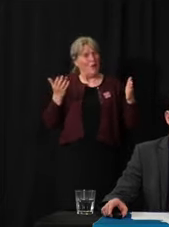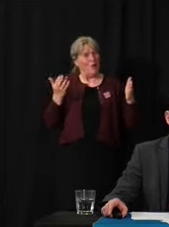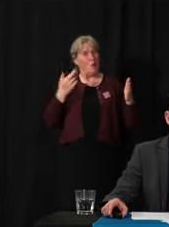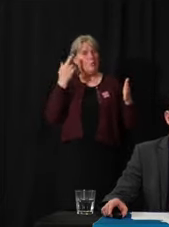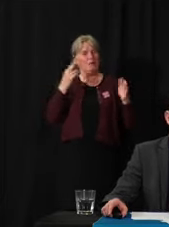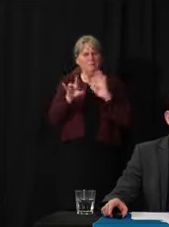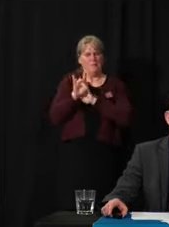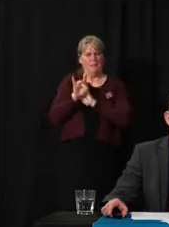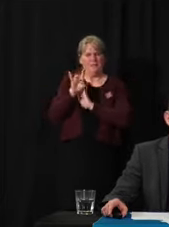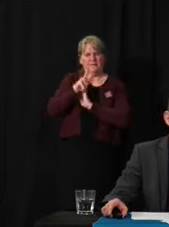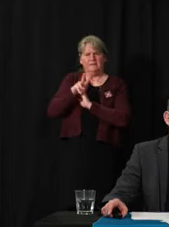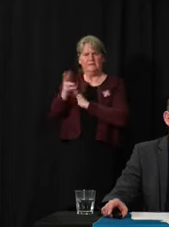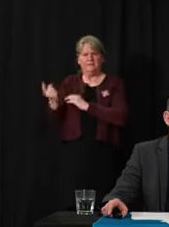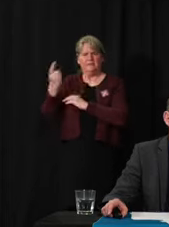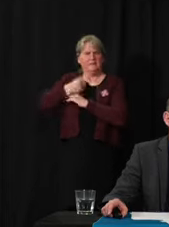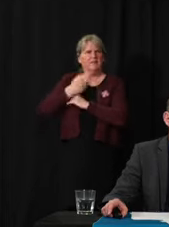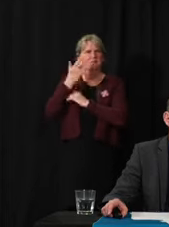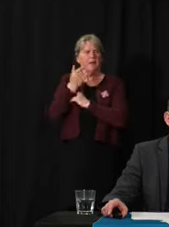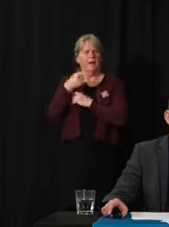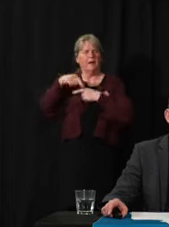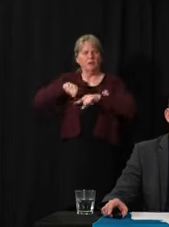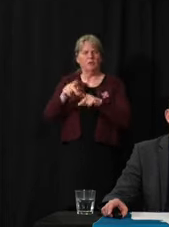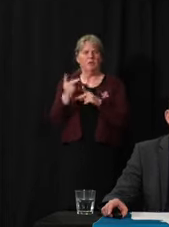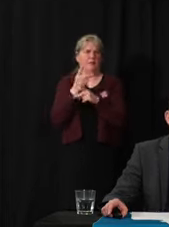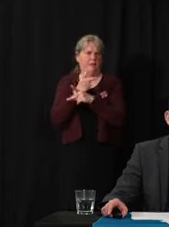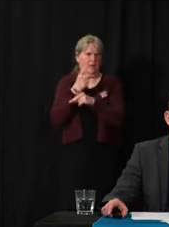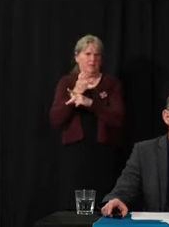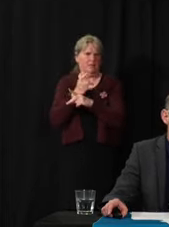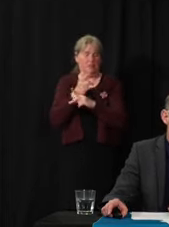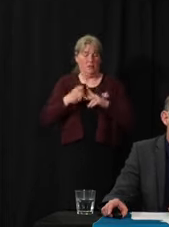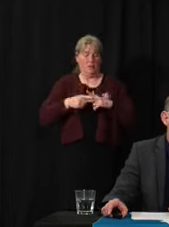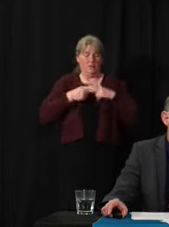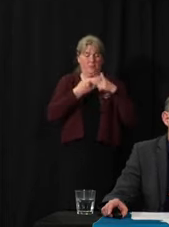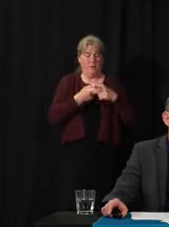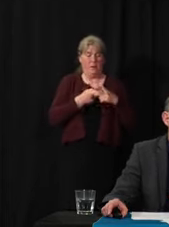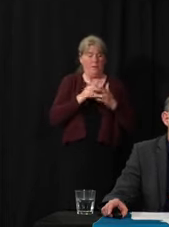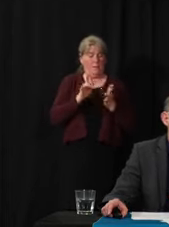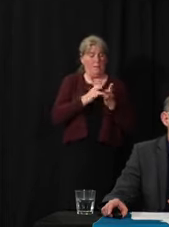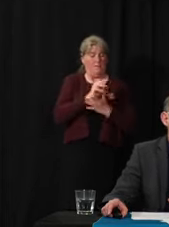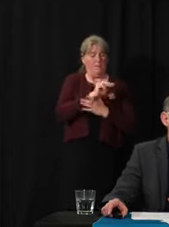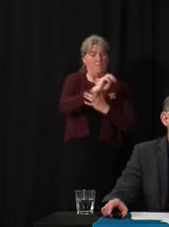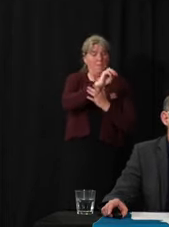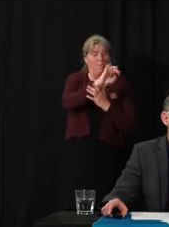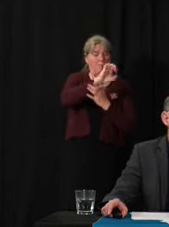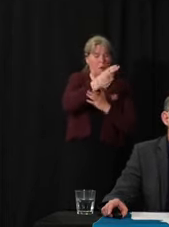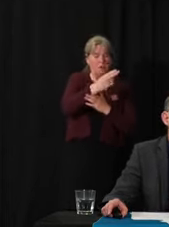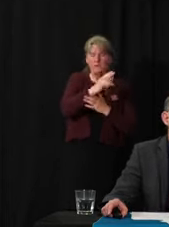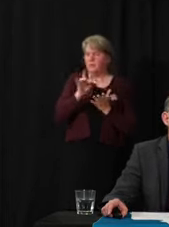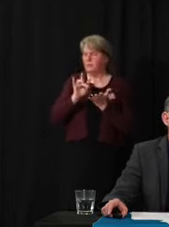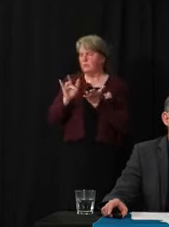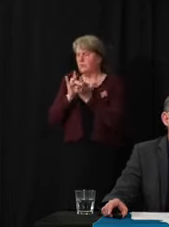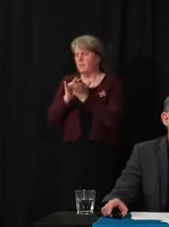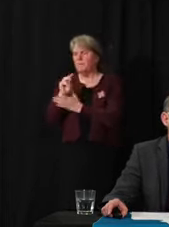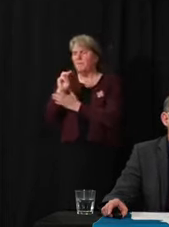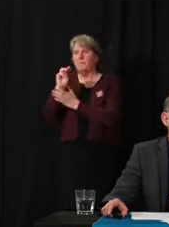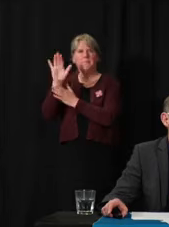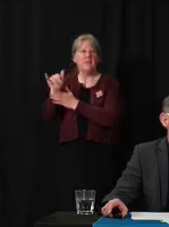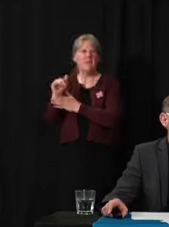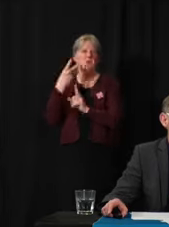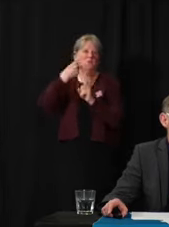And again, that was an arbitrary number but it was originally the number chosen when they were looking at initial infection admin March, so how would that